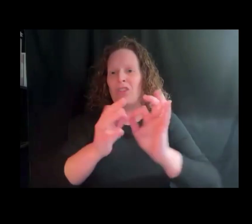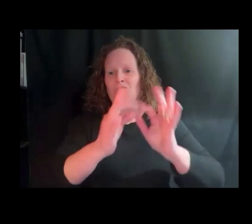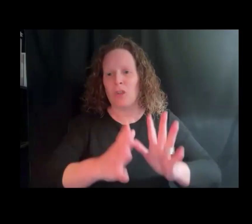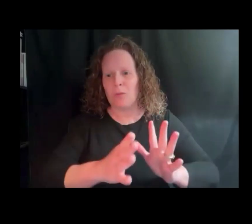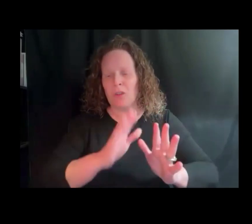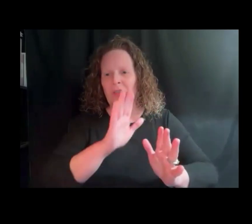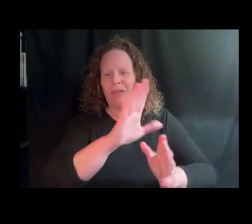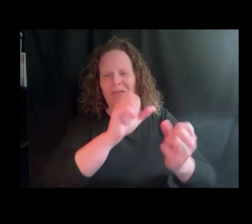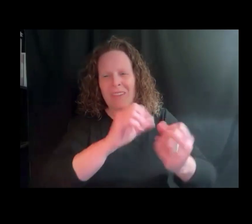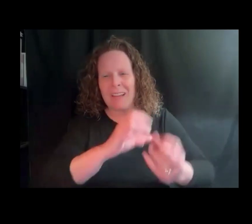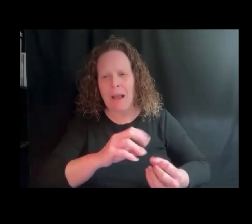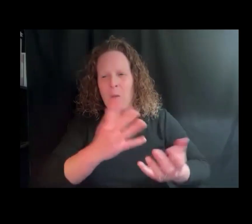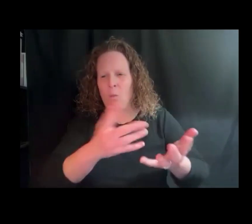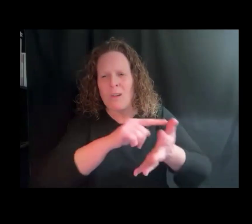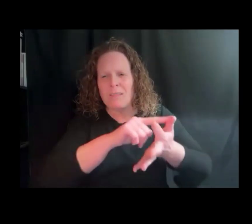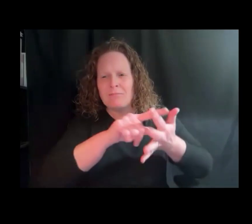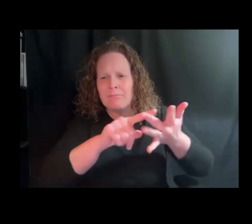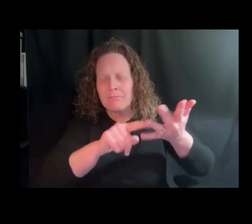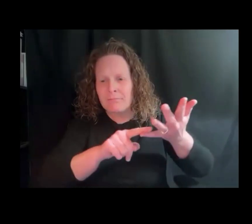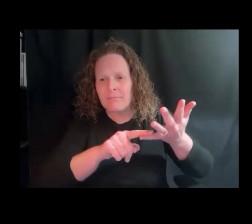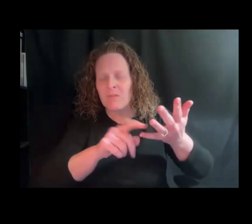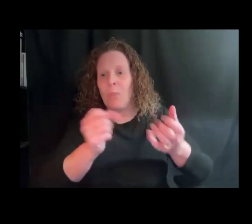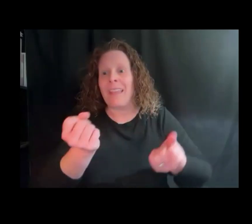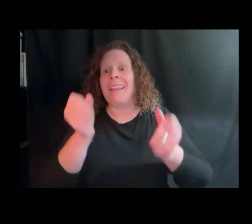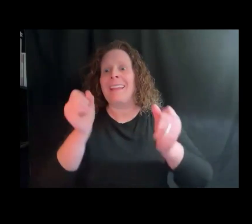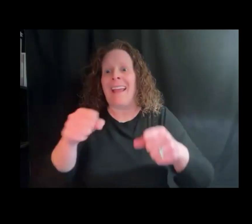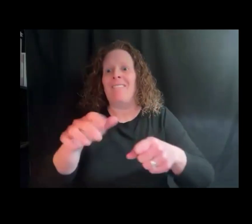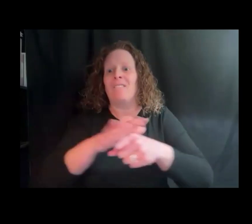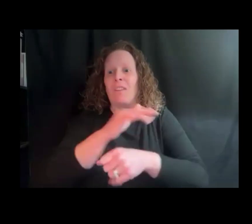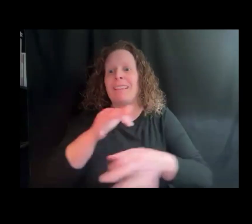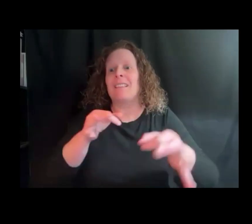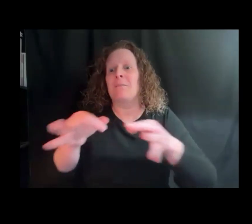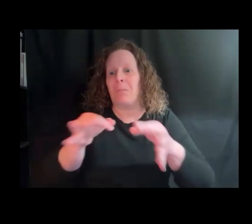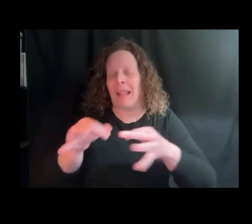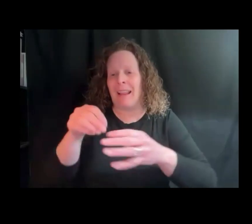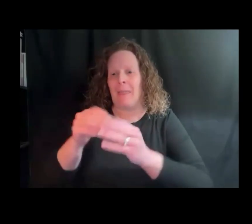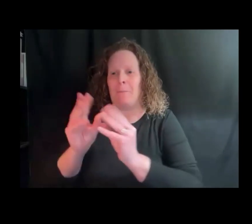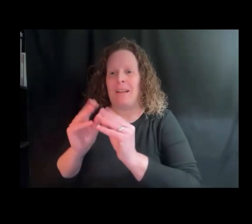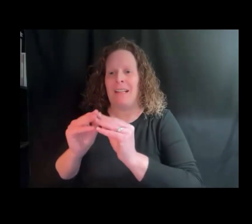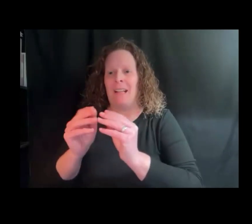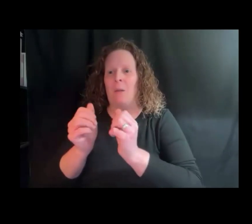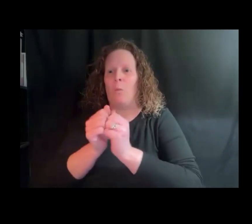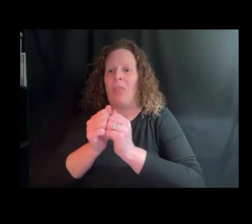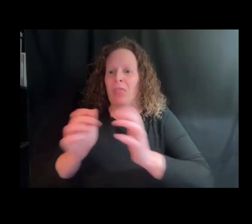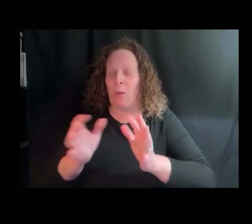The case manager will be able to review with the interpreter what their concerns are or what their questions are